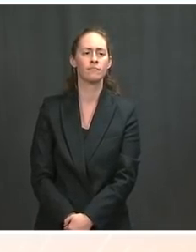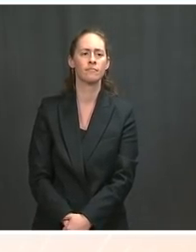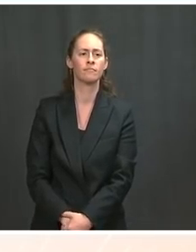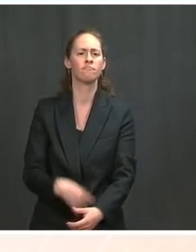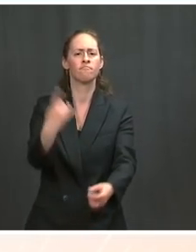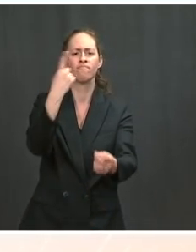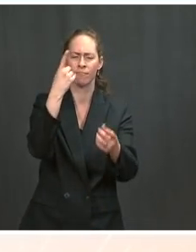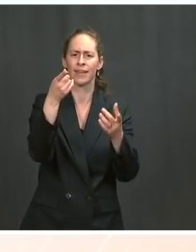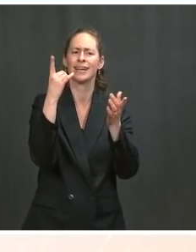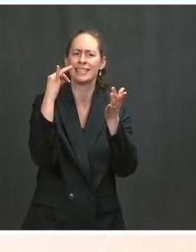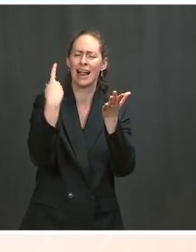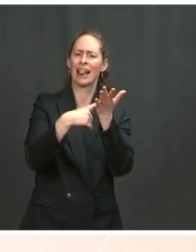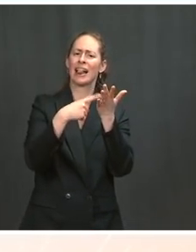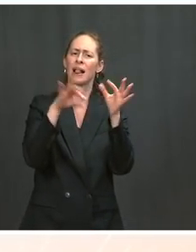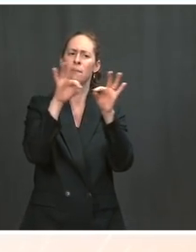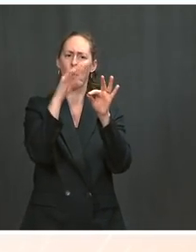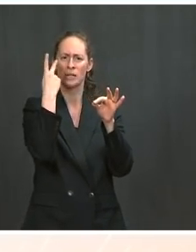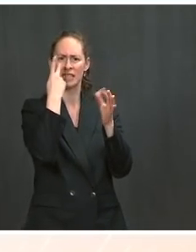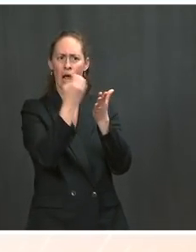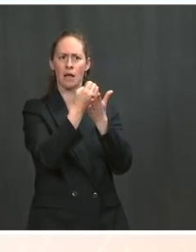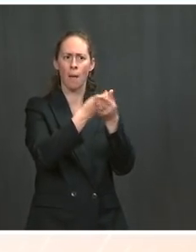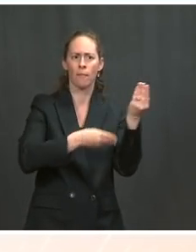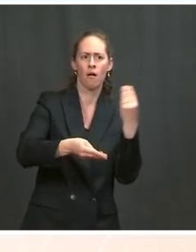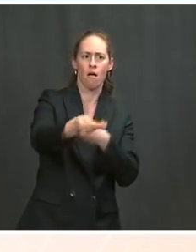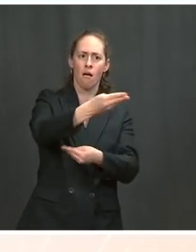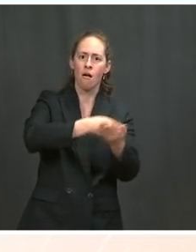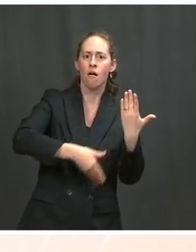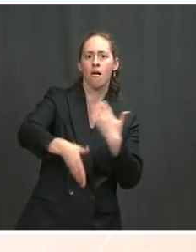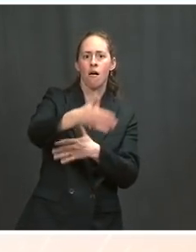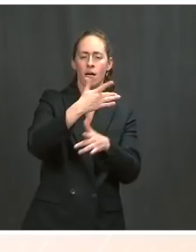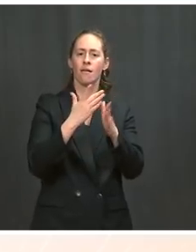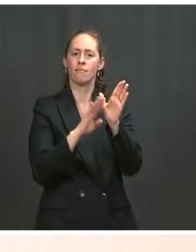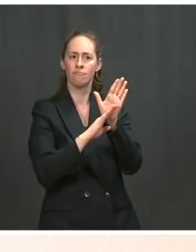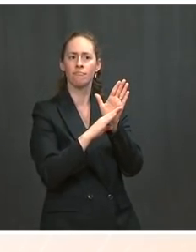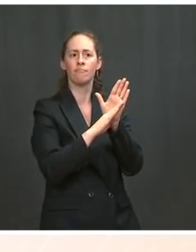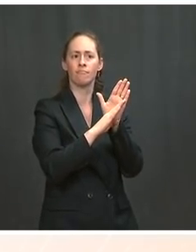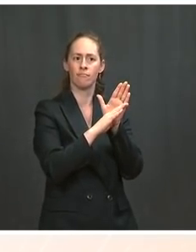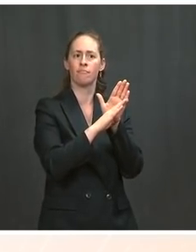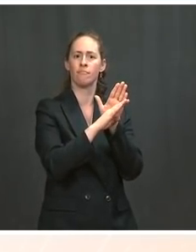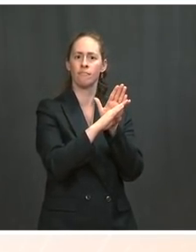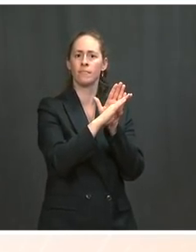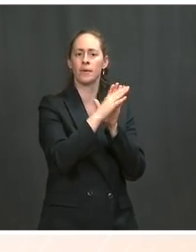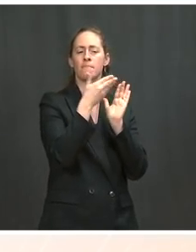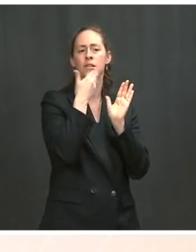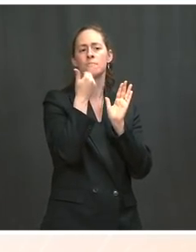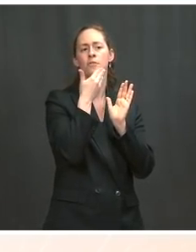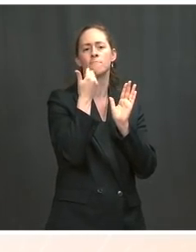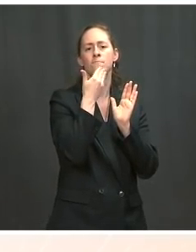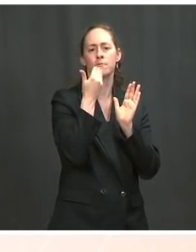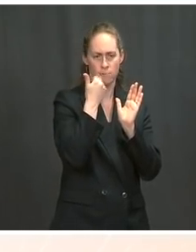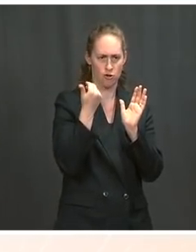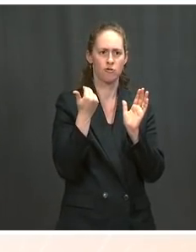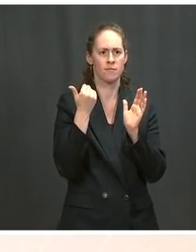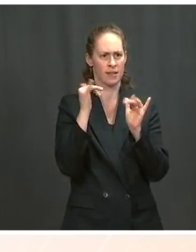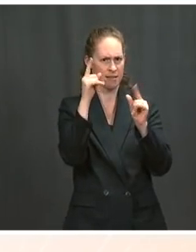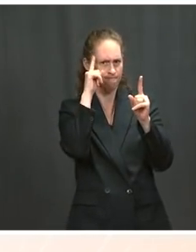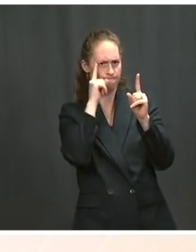continuing at a decent pace to your broader legislative goals? Like, does that -- does that underpin your ability to do the scale of the things